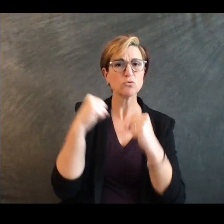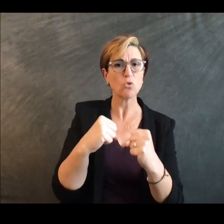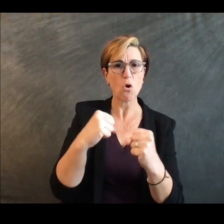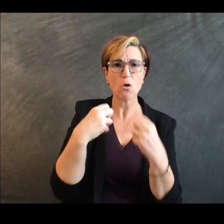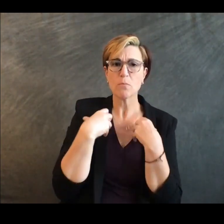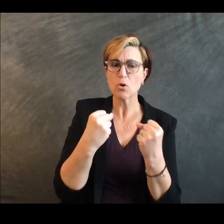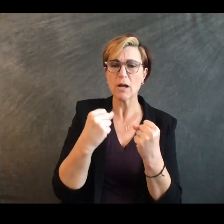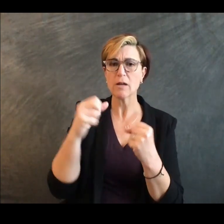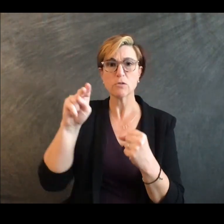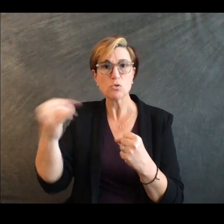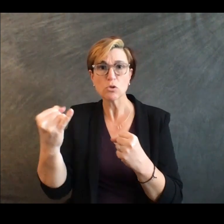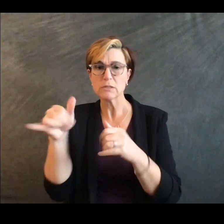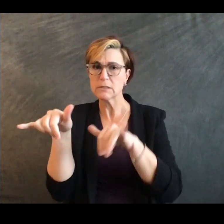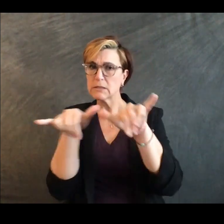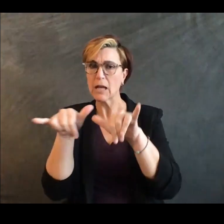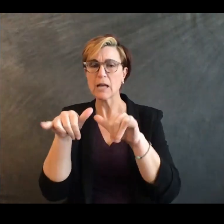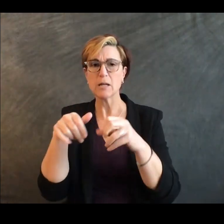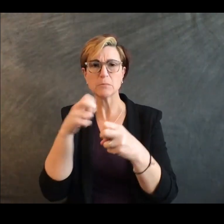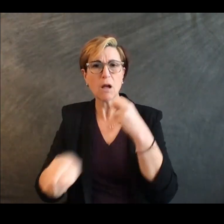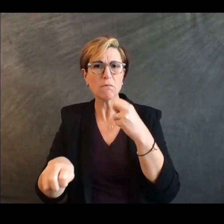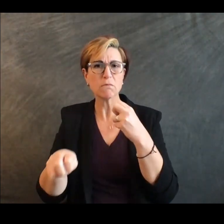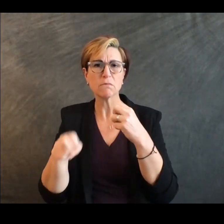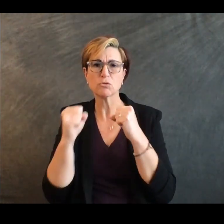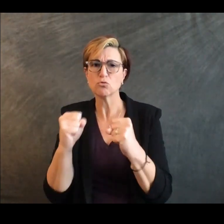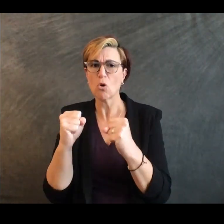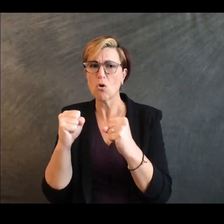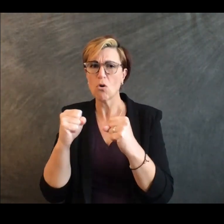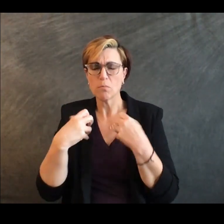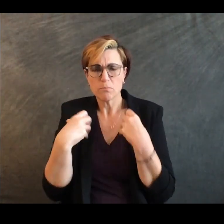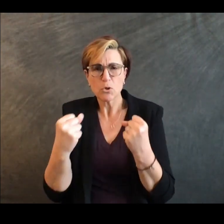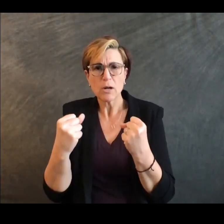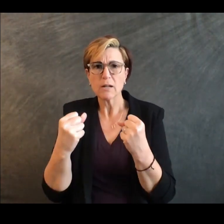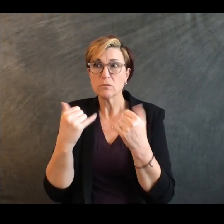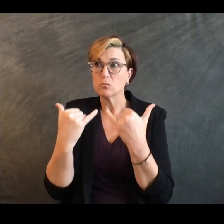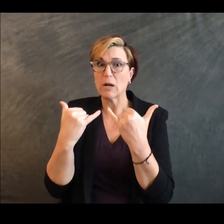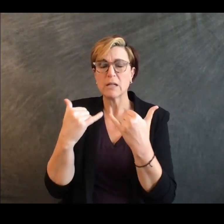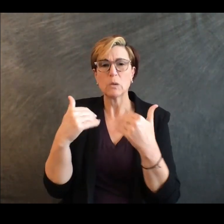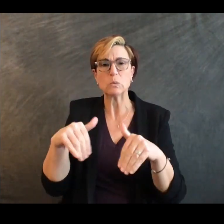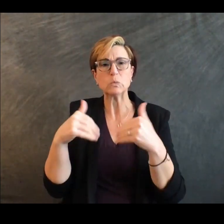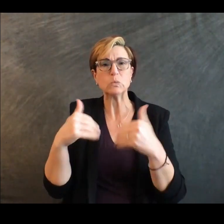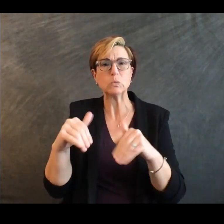very hard right now and for the next week hopefully not much longer than that